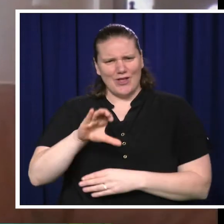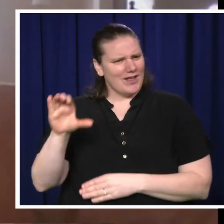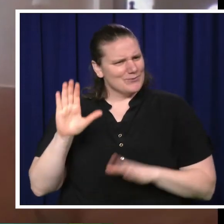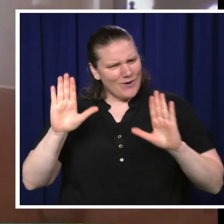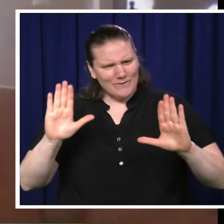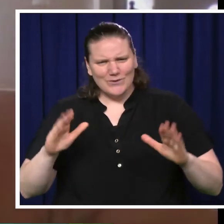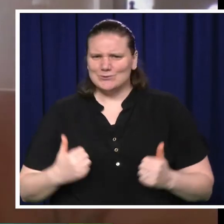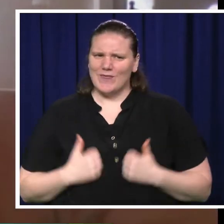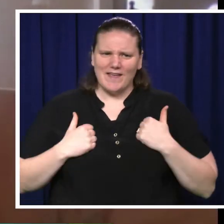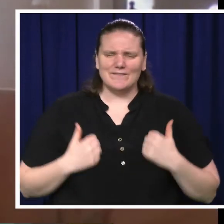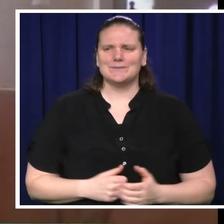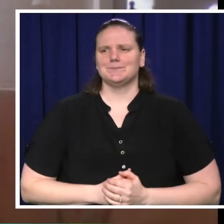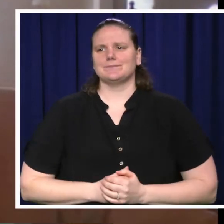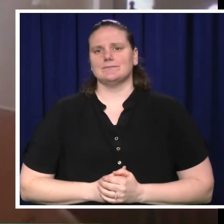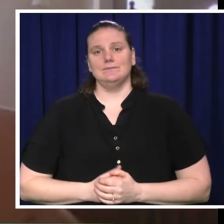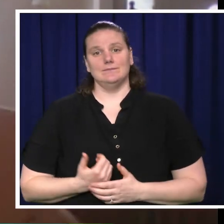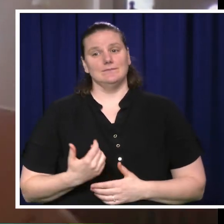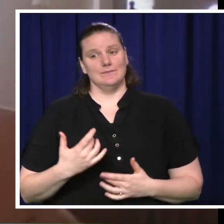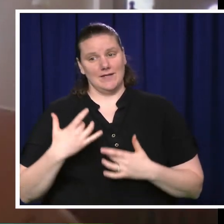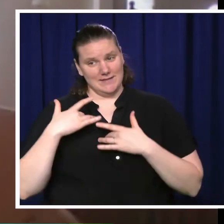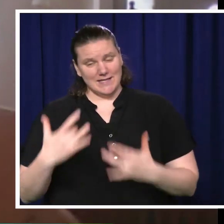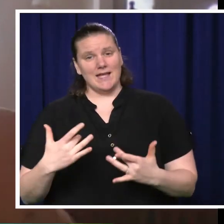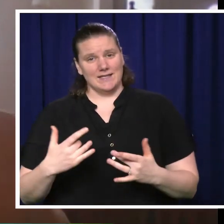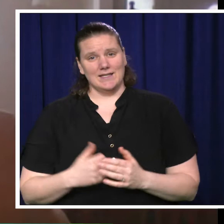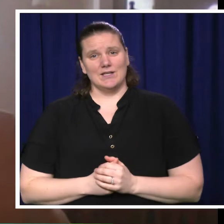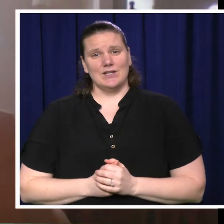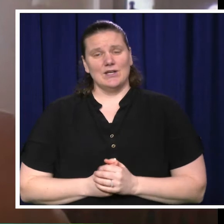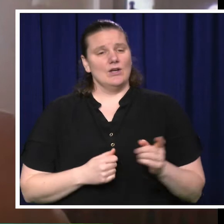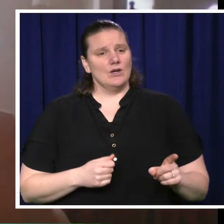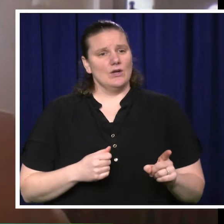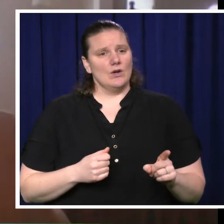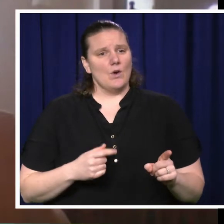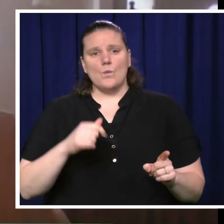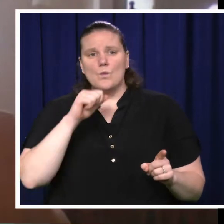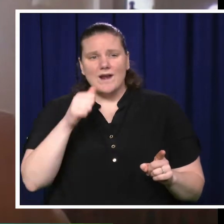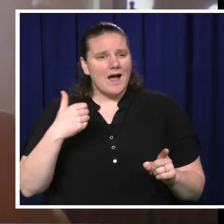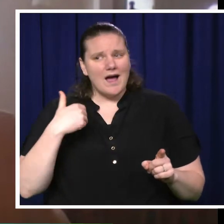wonderful place to live.Normally we would have a plaque to give